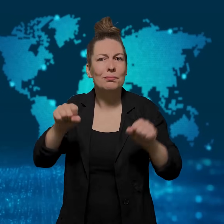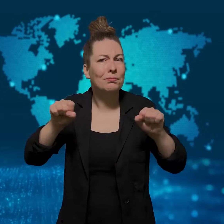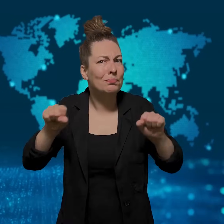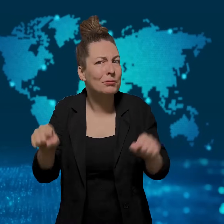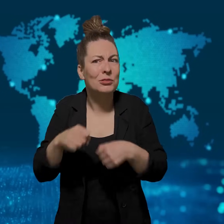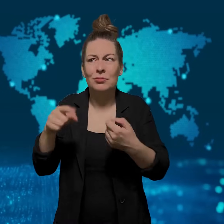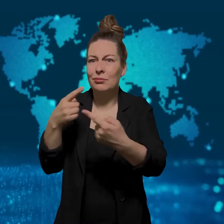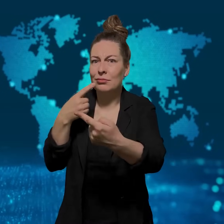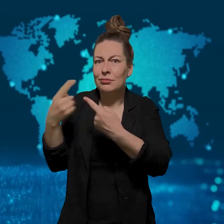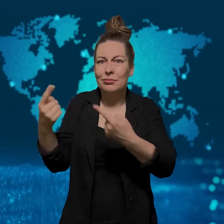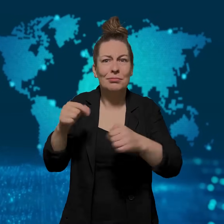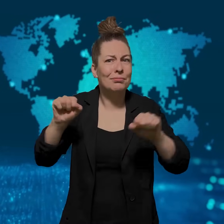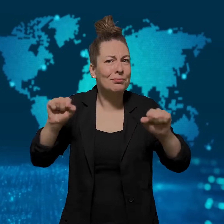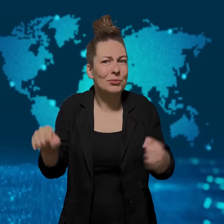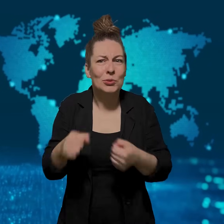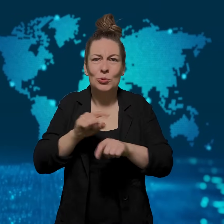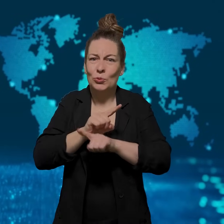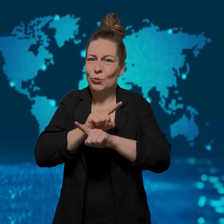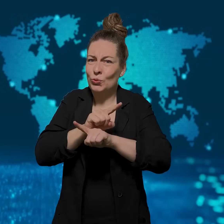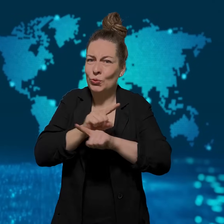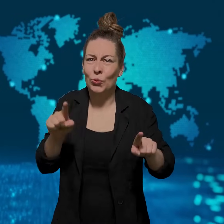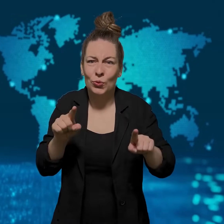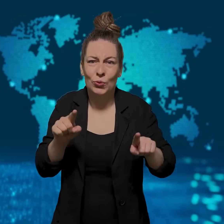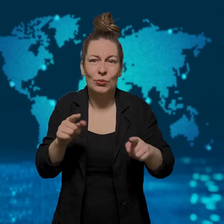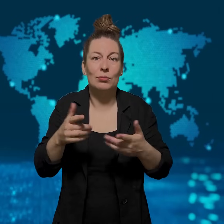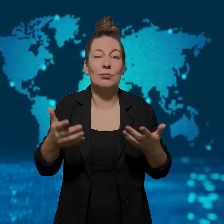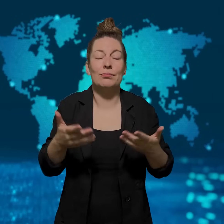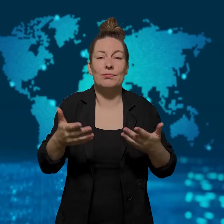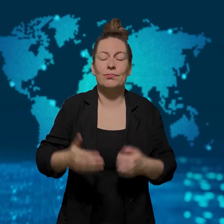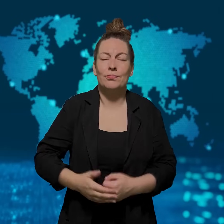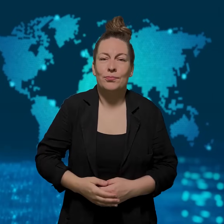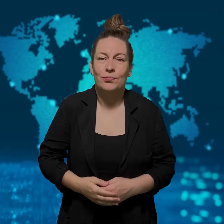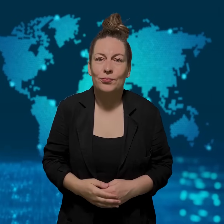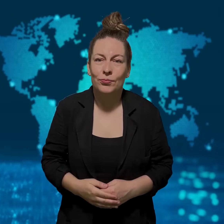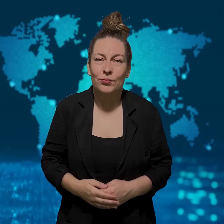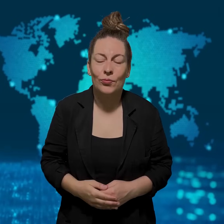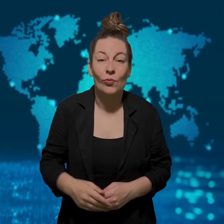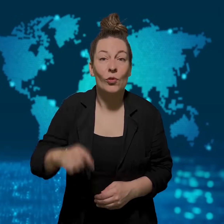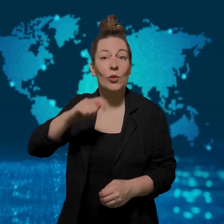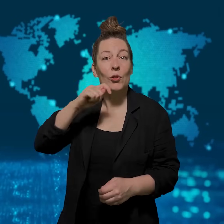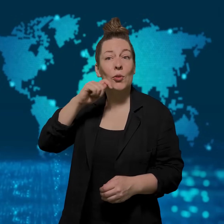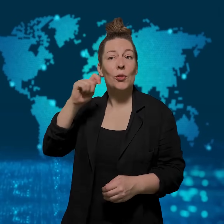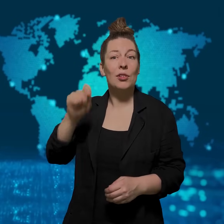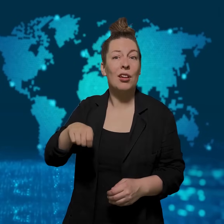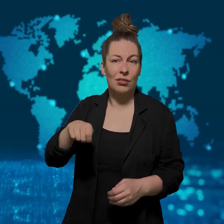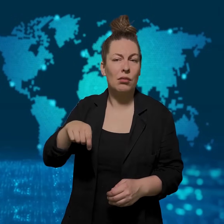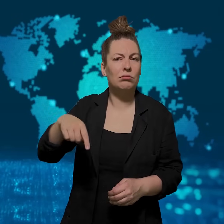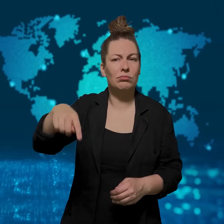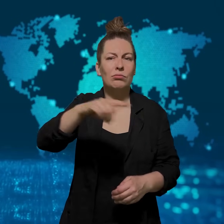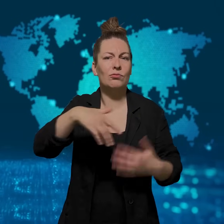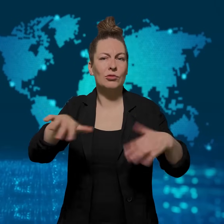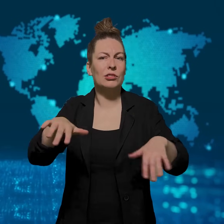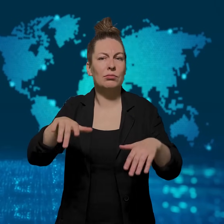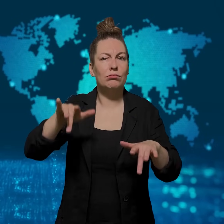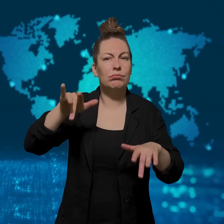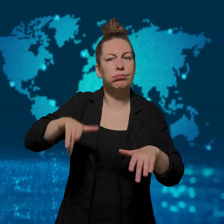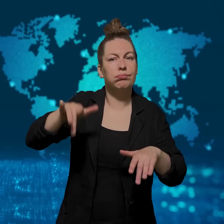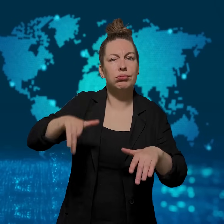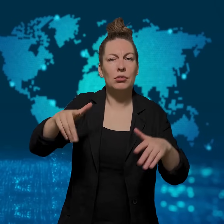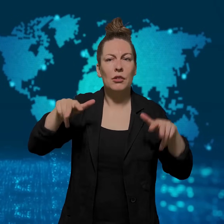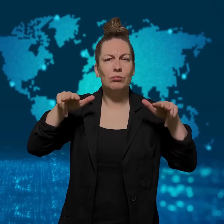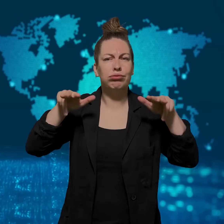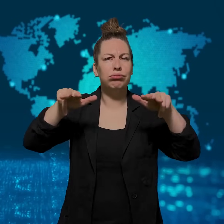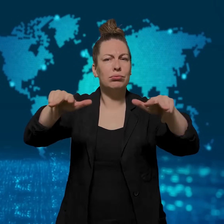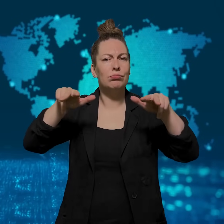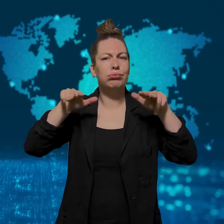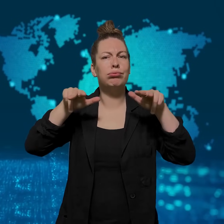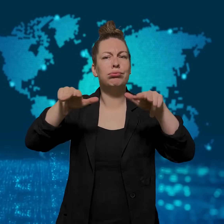the idea of an end to the war could be enticing.